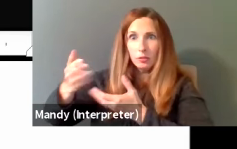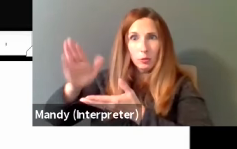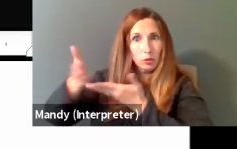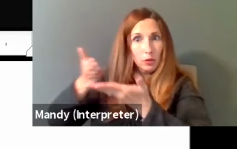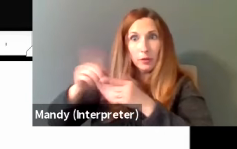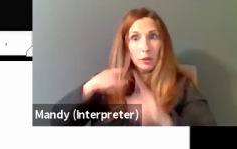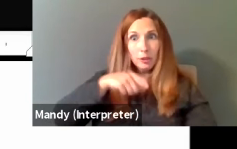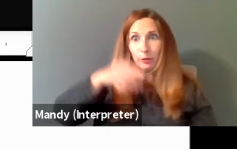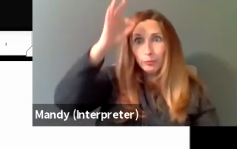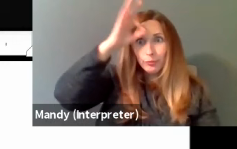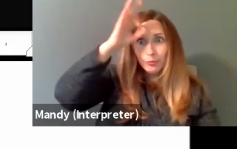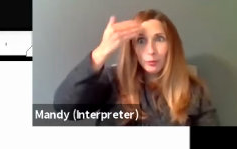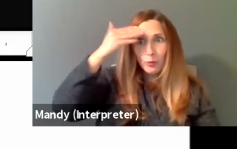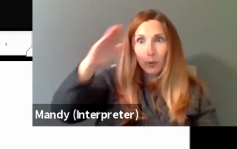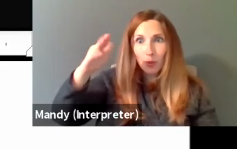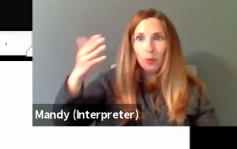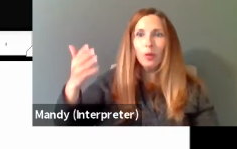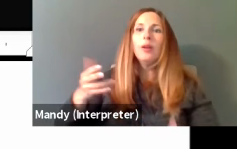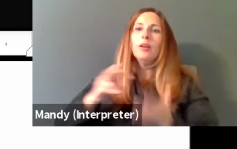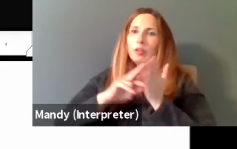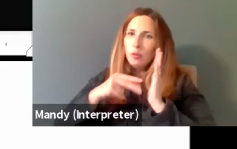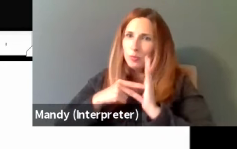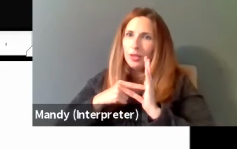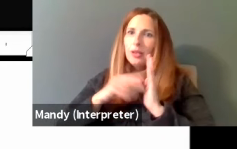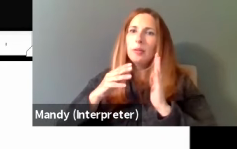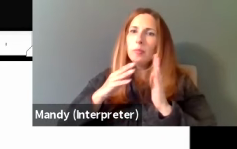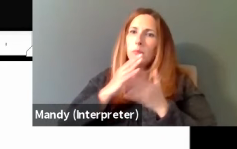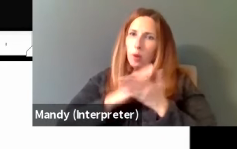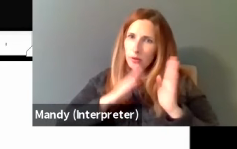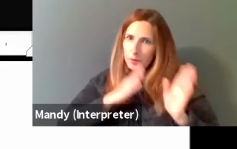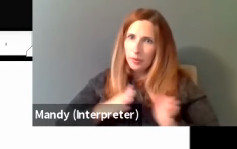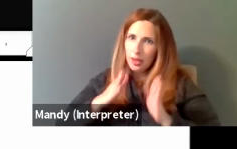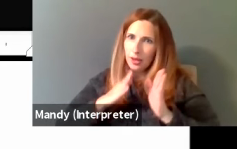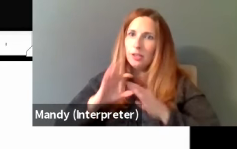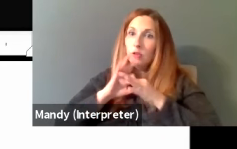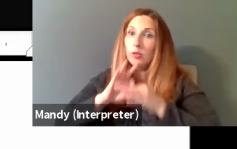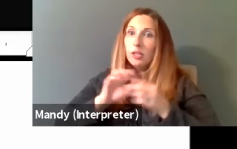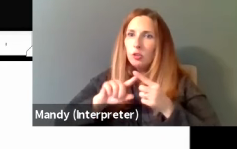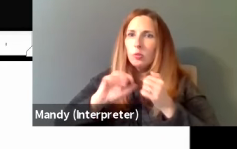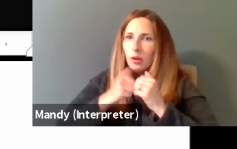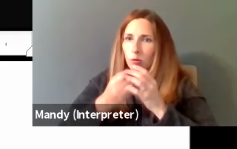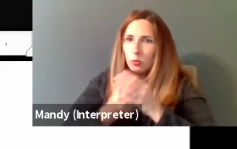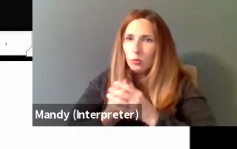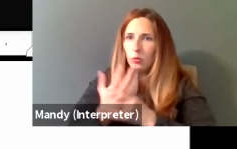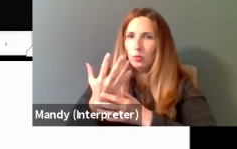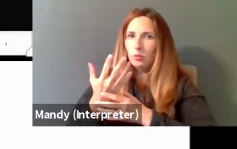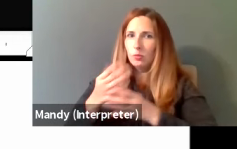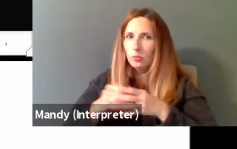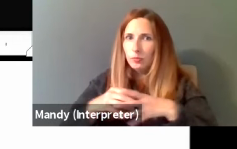So part of the planning is actually strategy to grow and you're going to get information and this is really powerful.